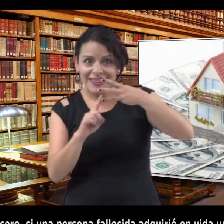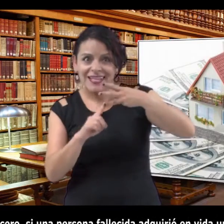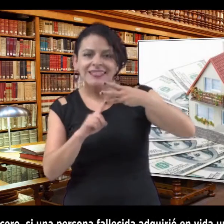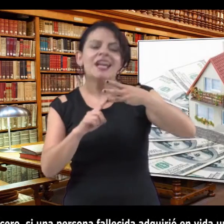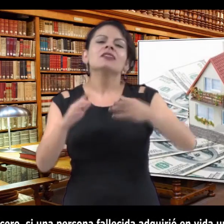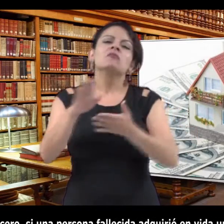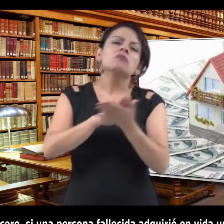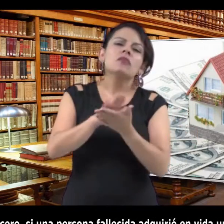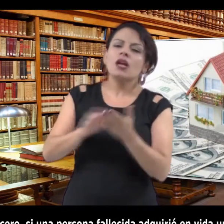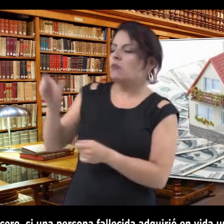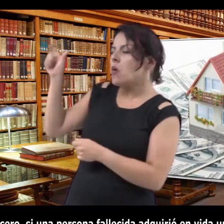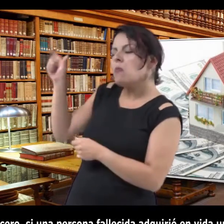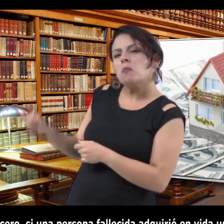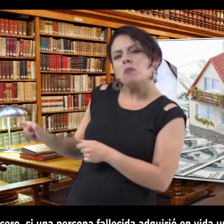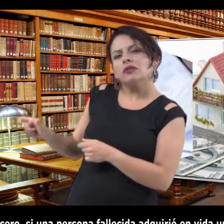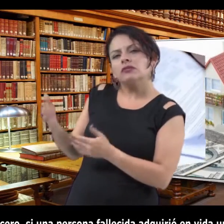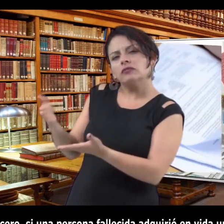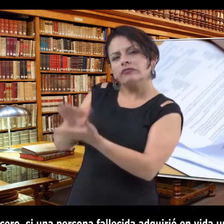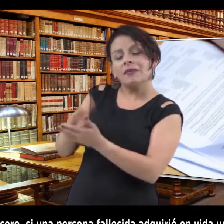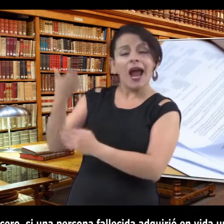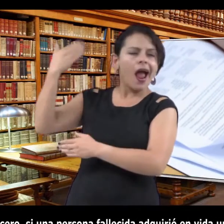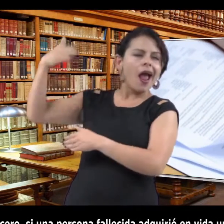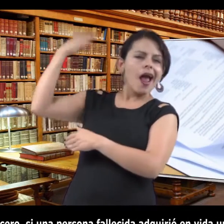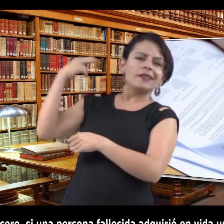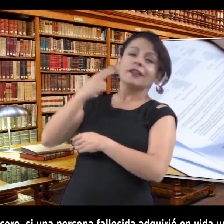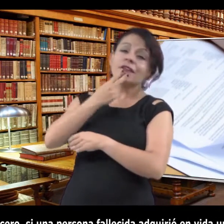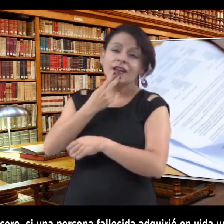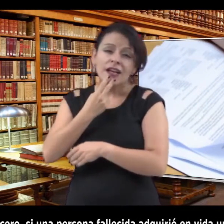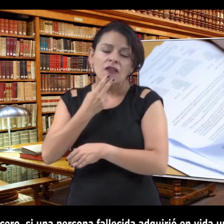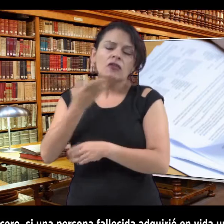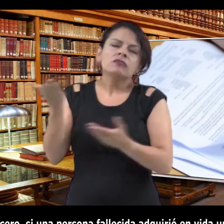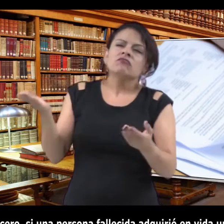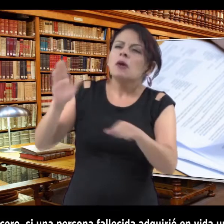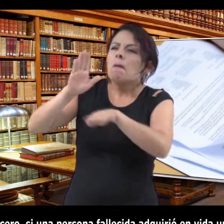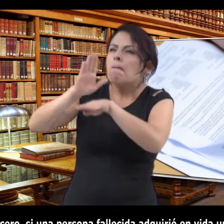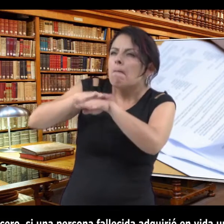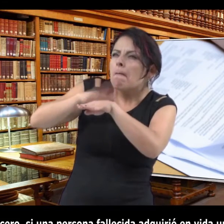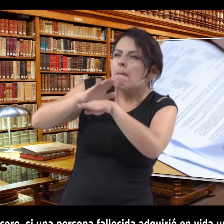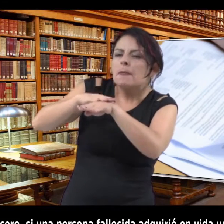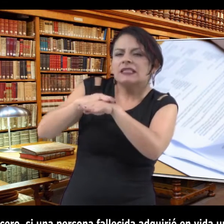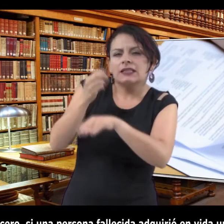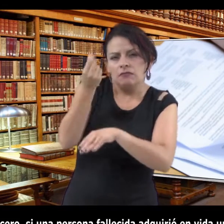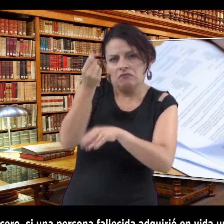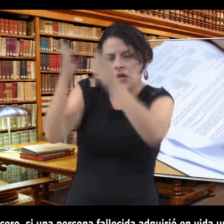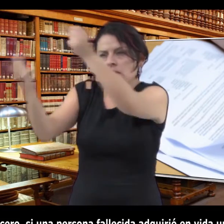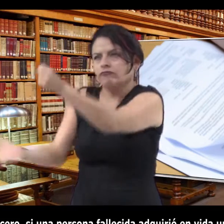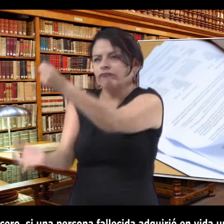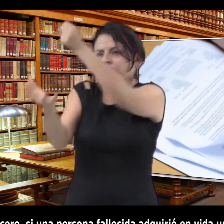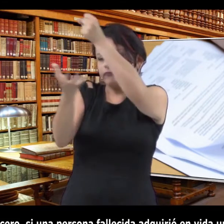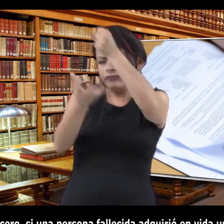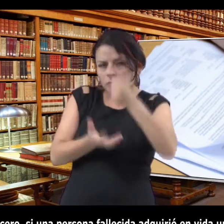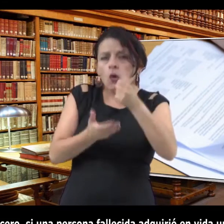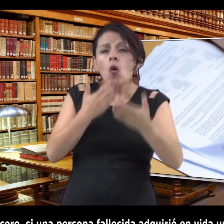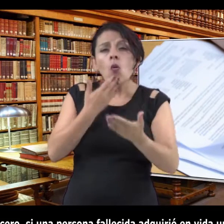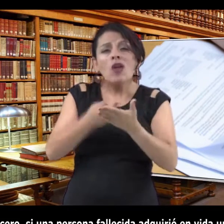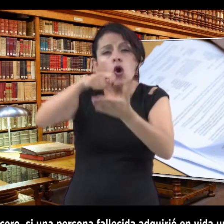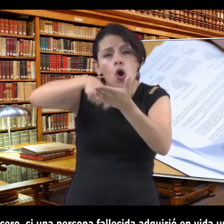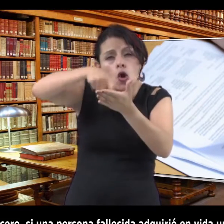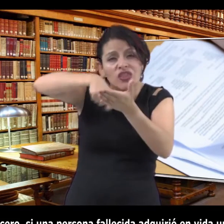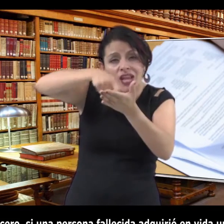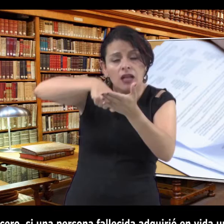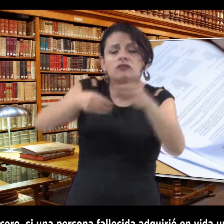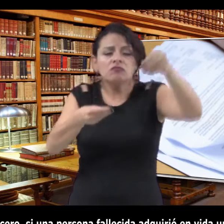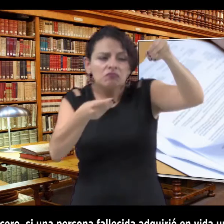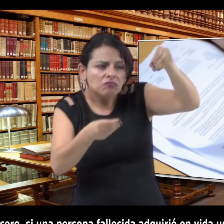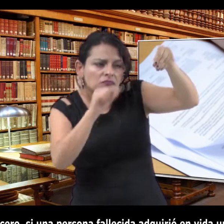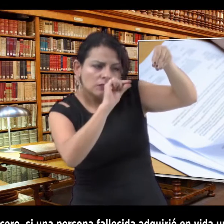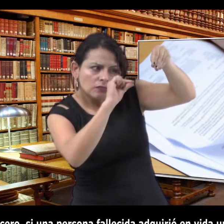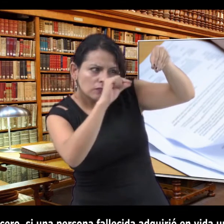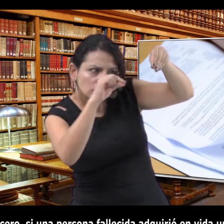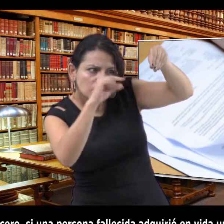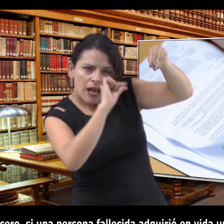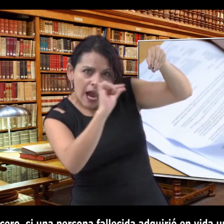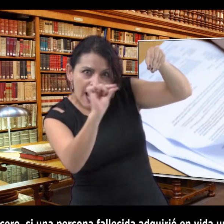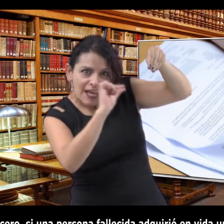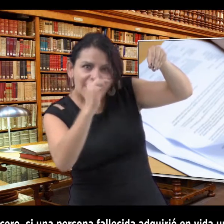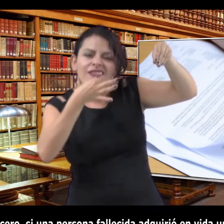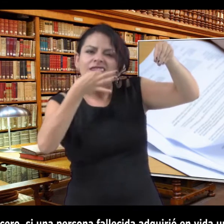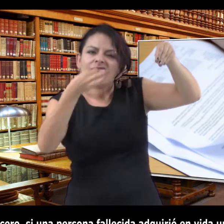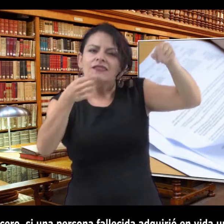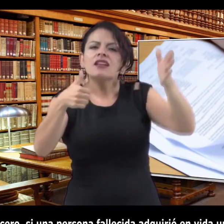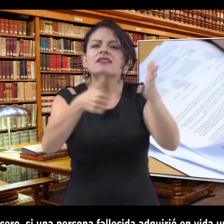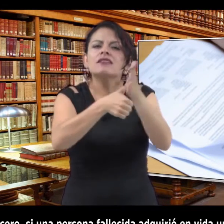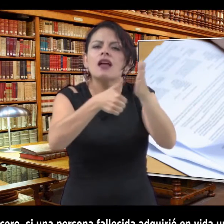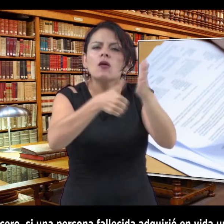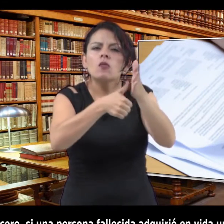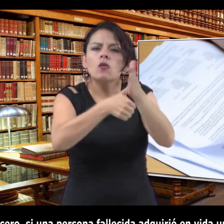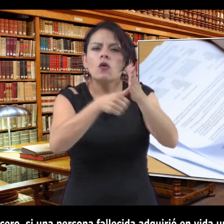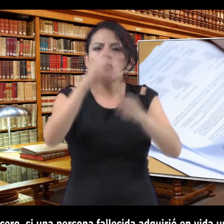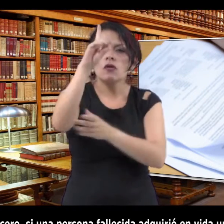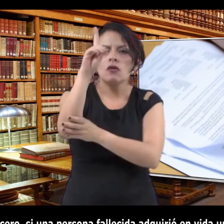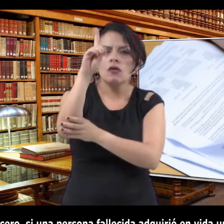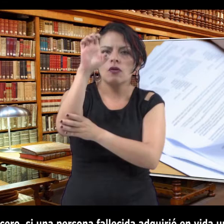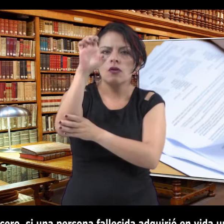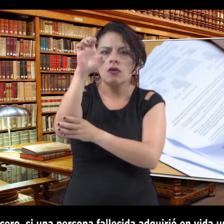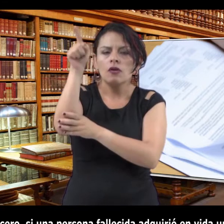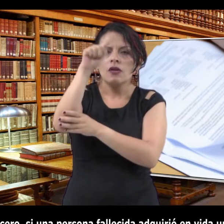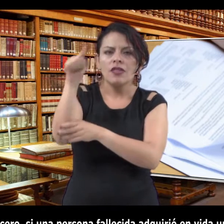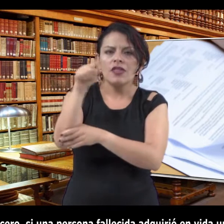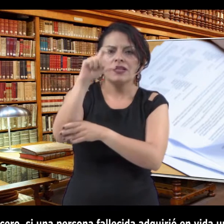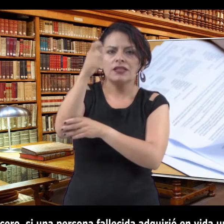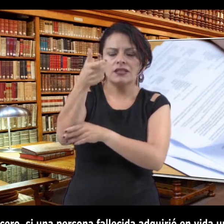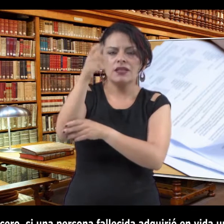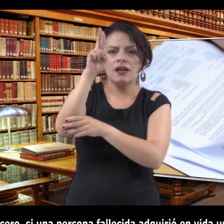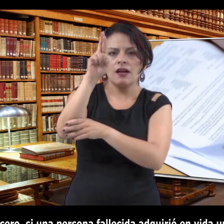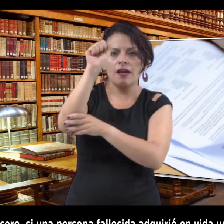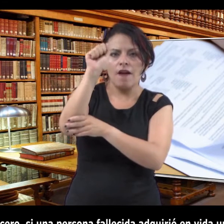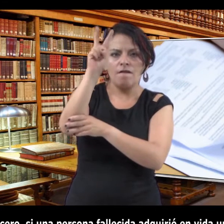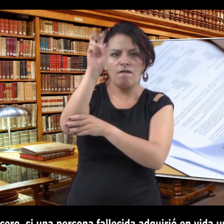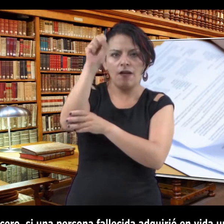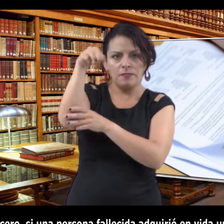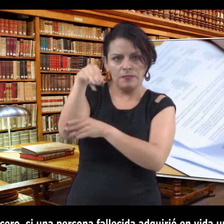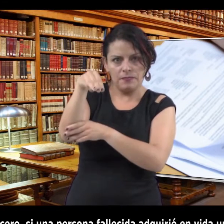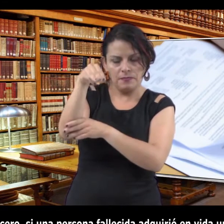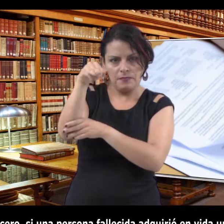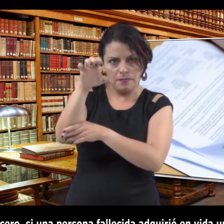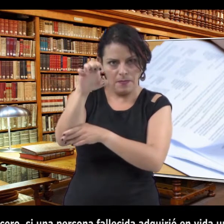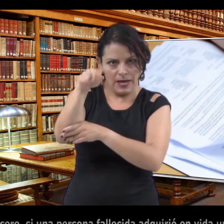Third, if a deceased person had a debt while being alive and the signed contract included life insurance (Seguro de Desgravamen),